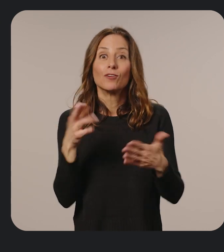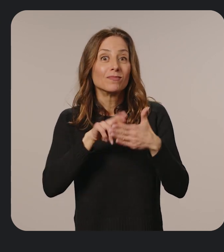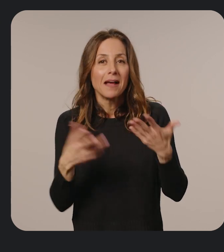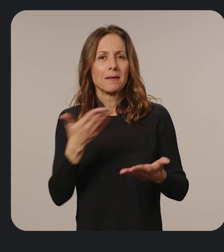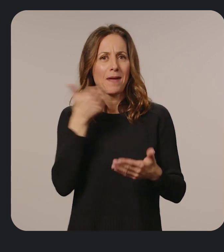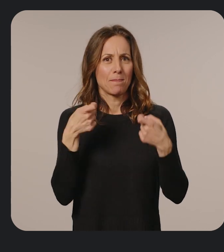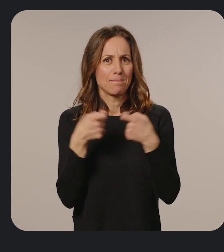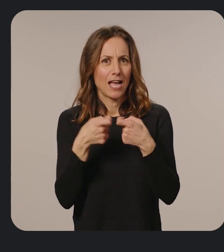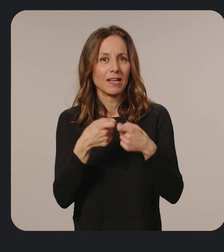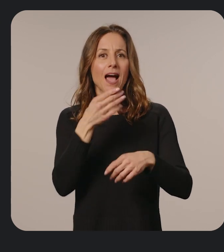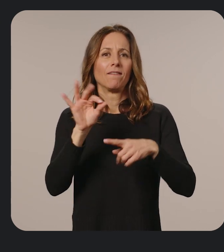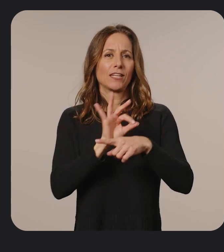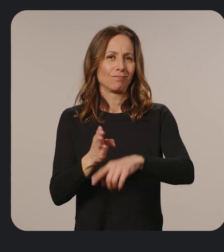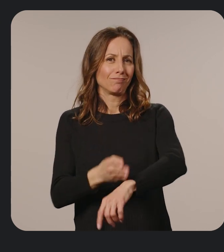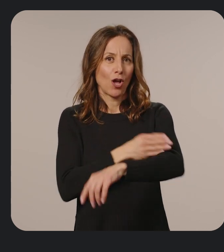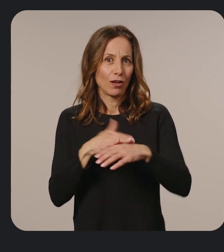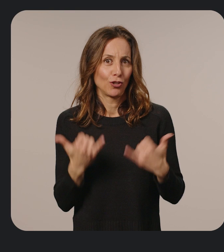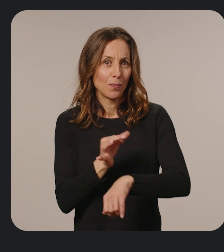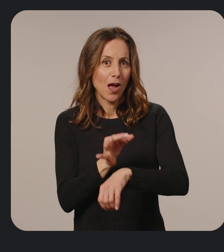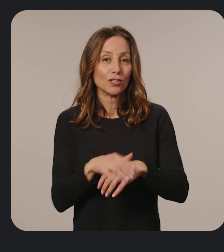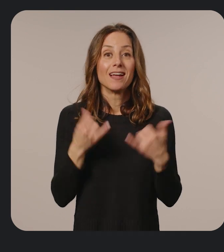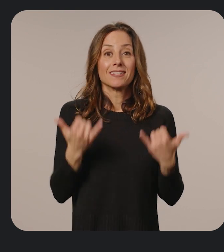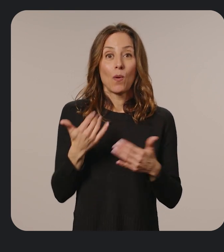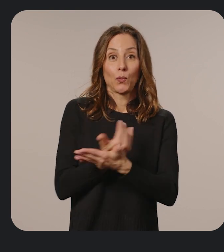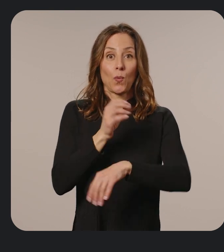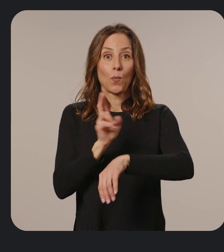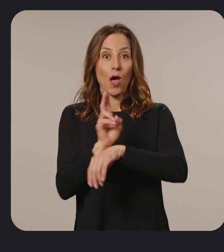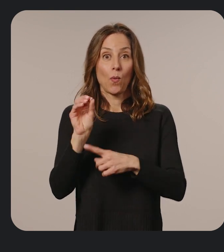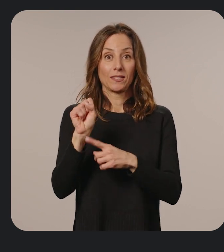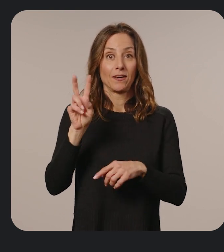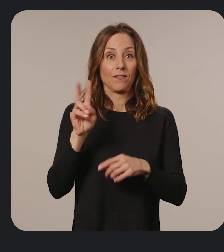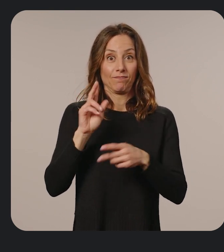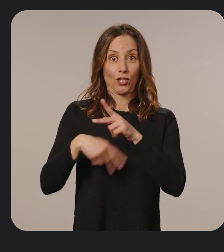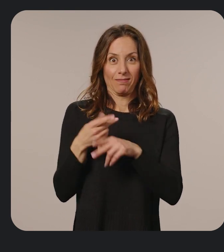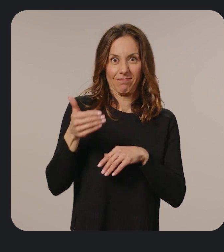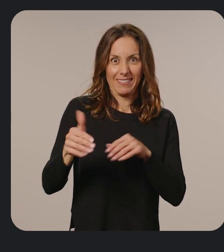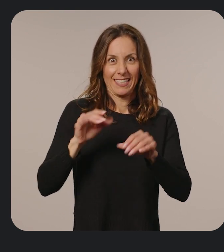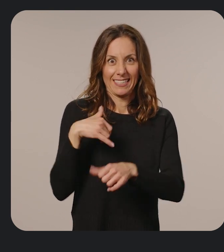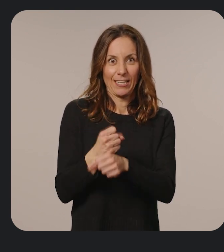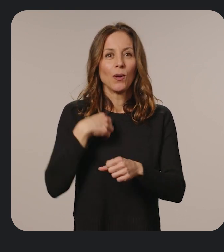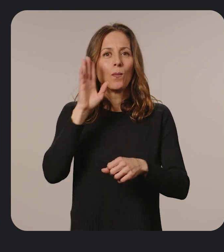life and improved functionality on your current watches. And with the new Wear OS version arriving later this year, we'll bring even more enhancements